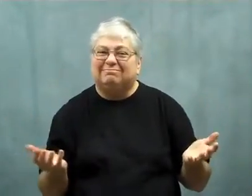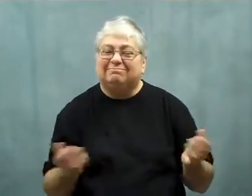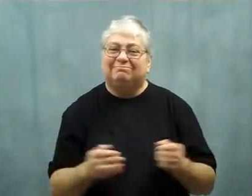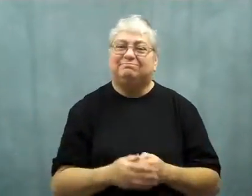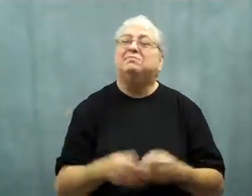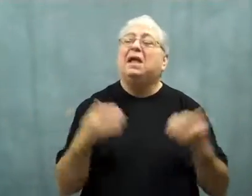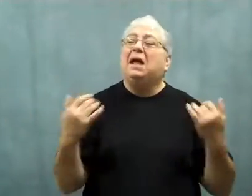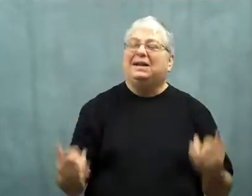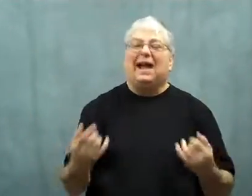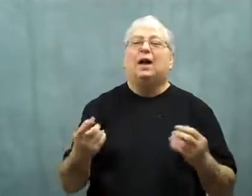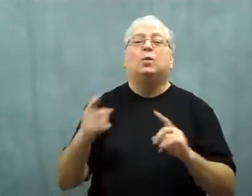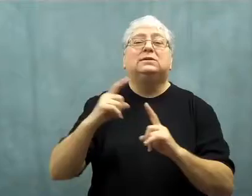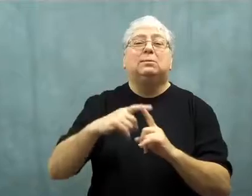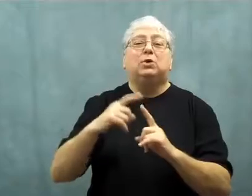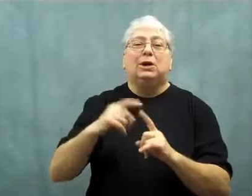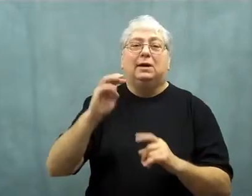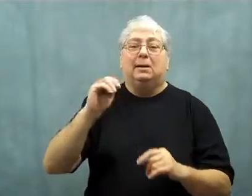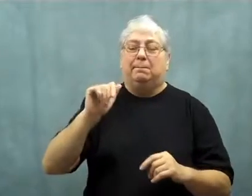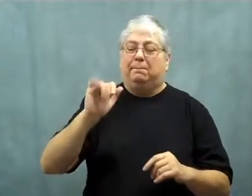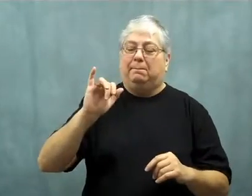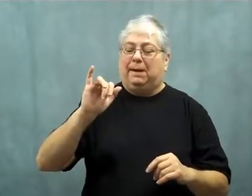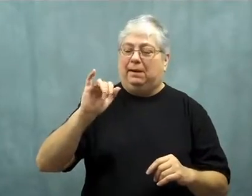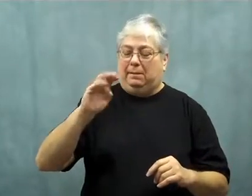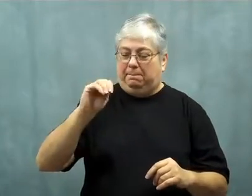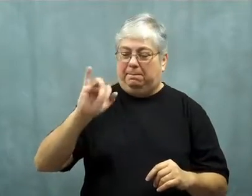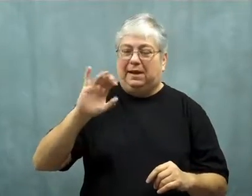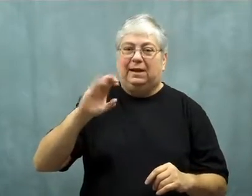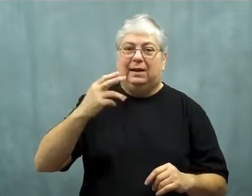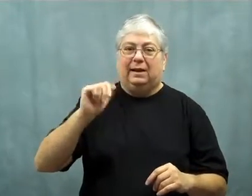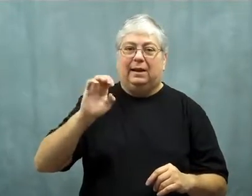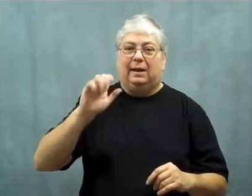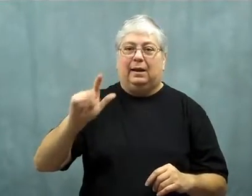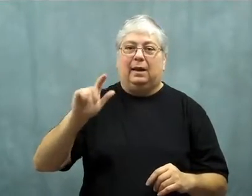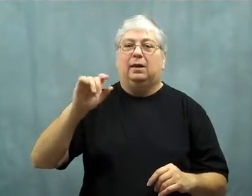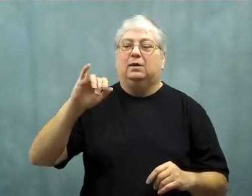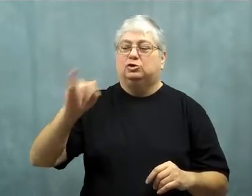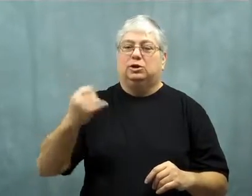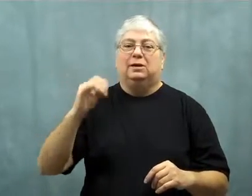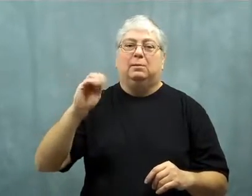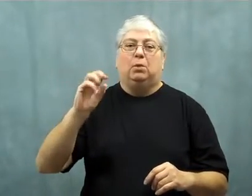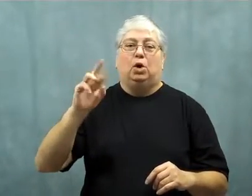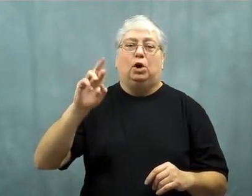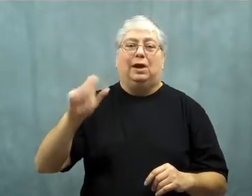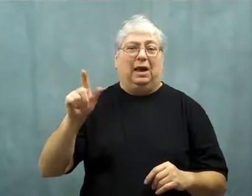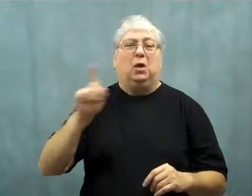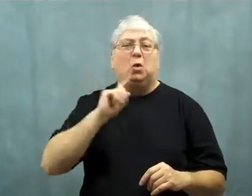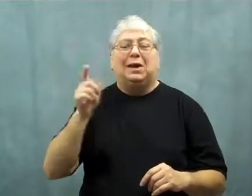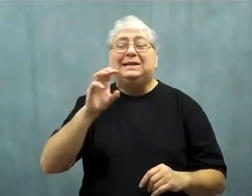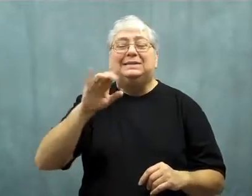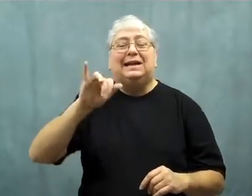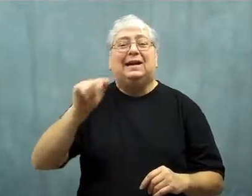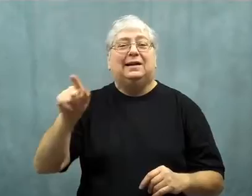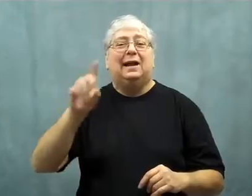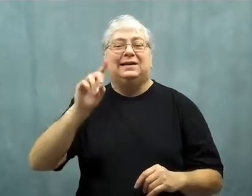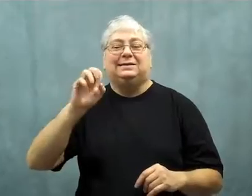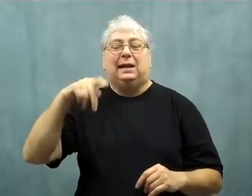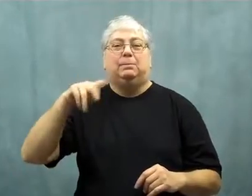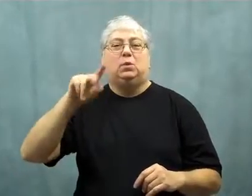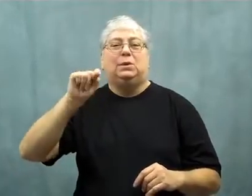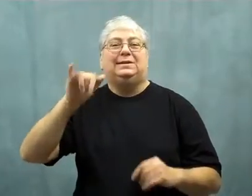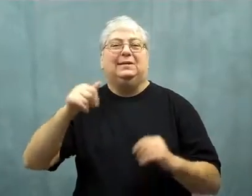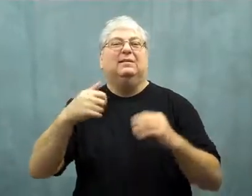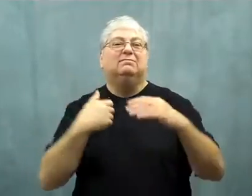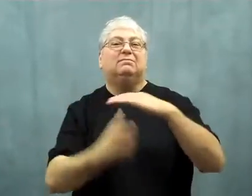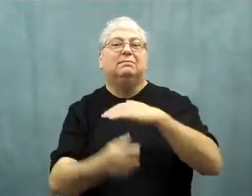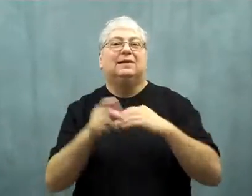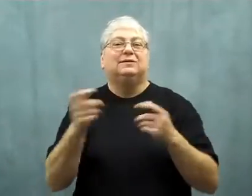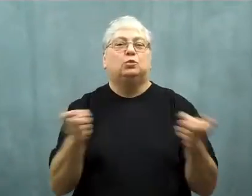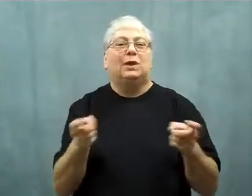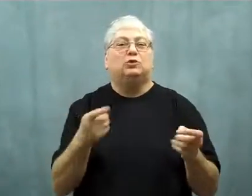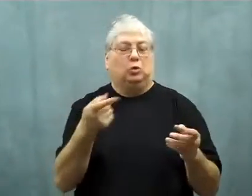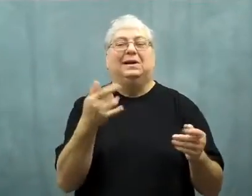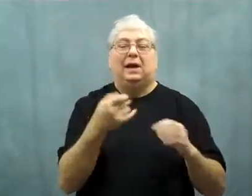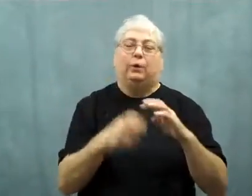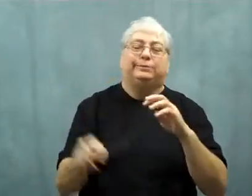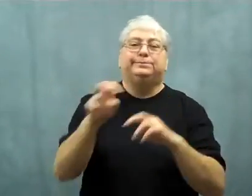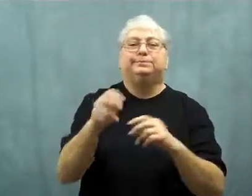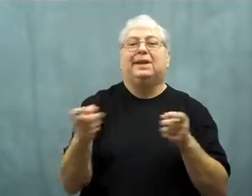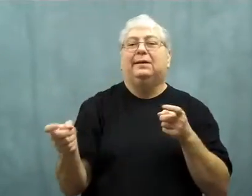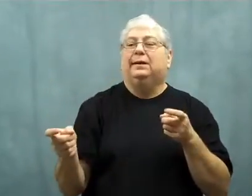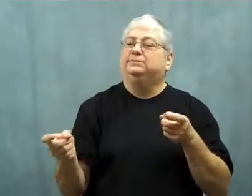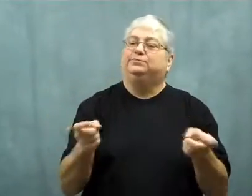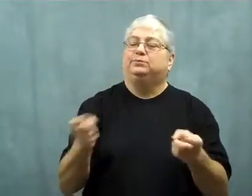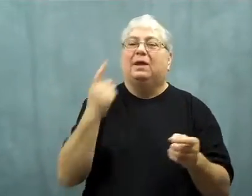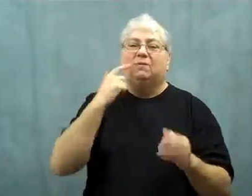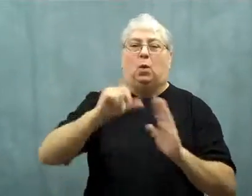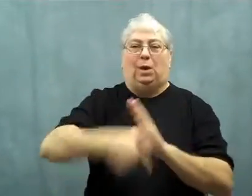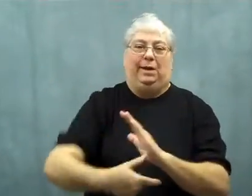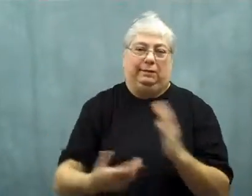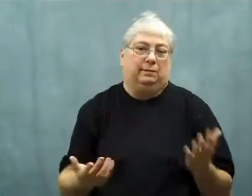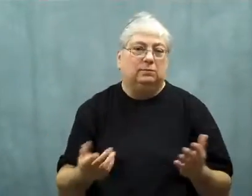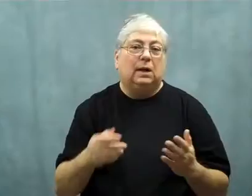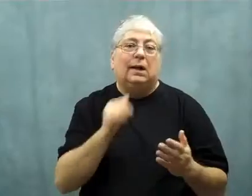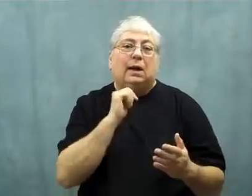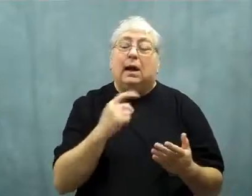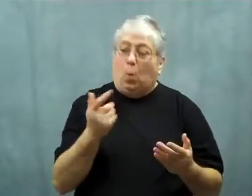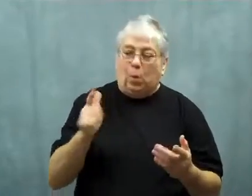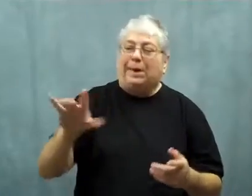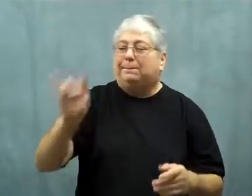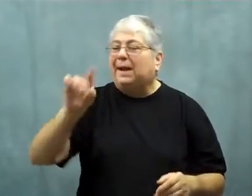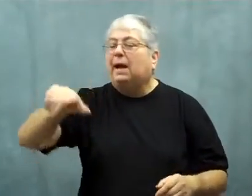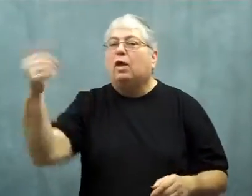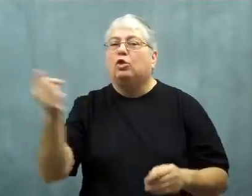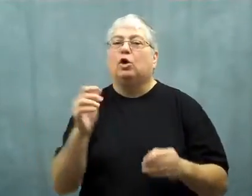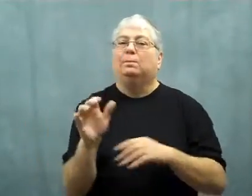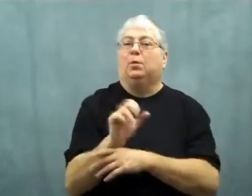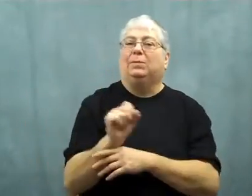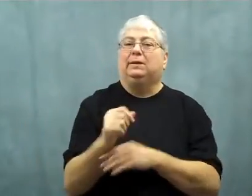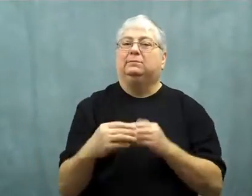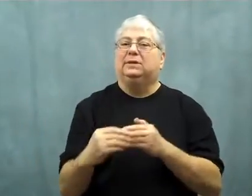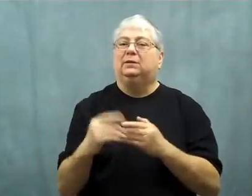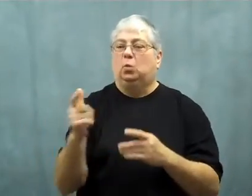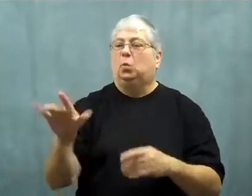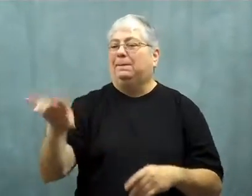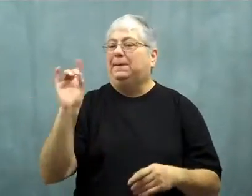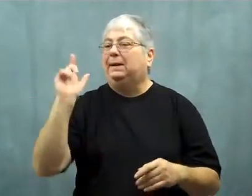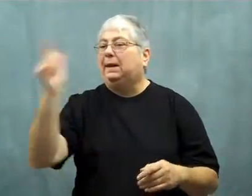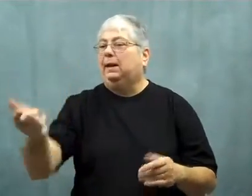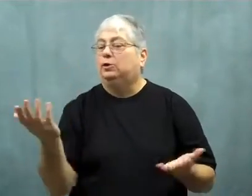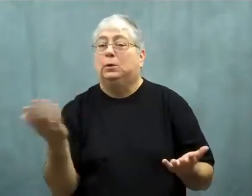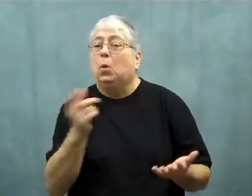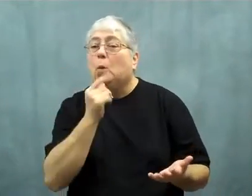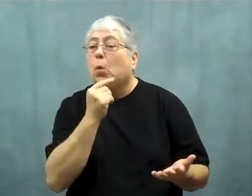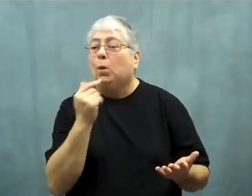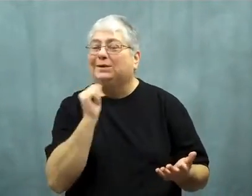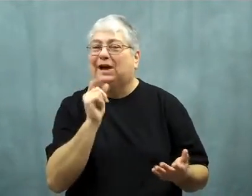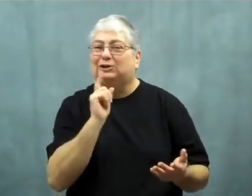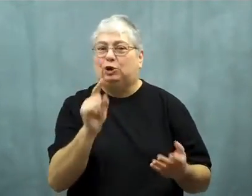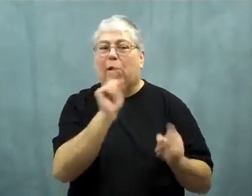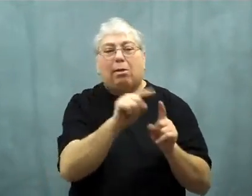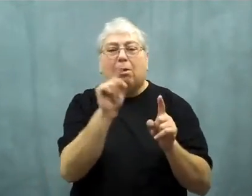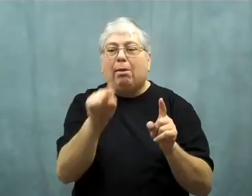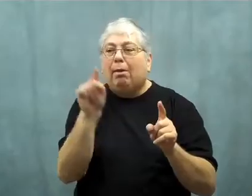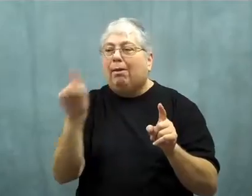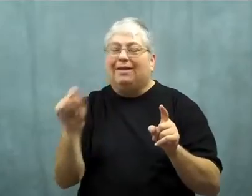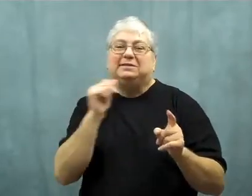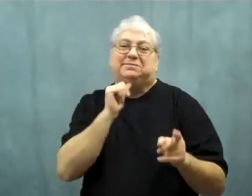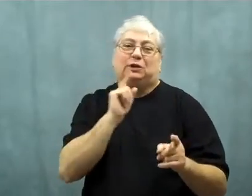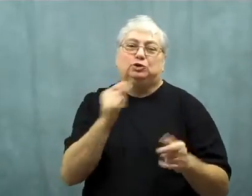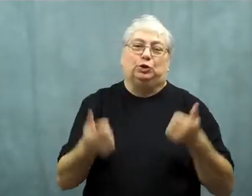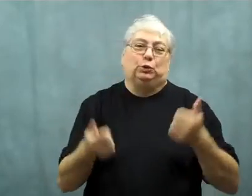Michael J. Morell, the deputy director of the CIA is the temporary director now.